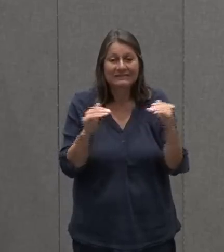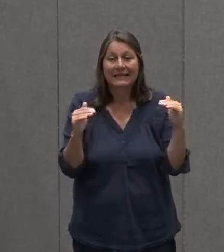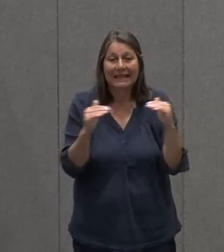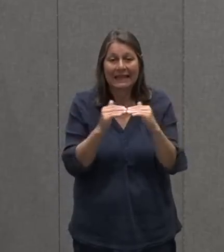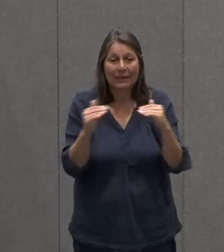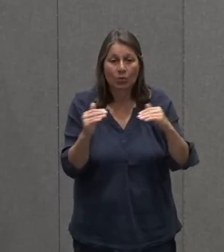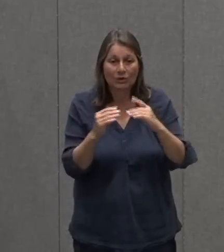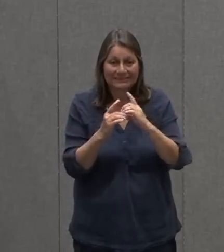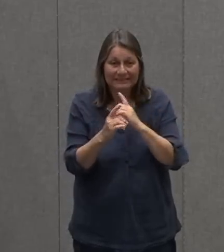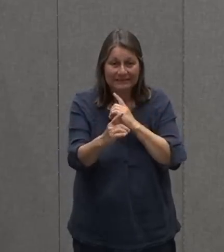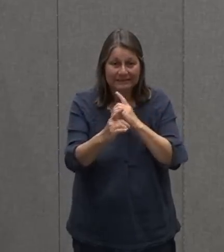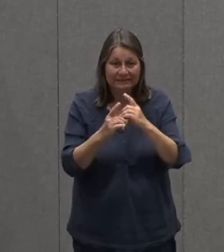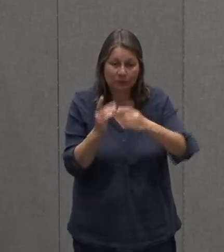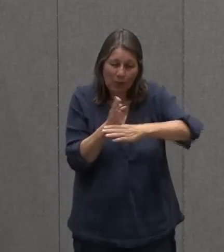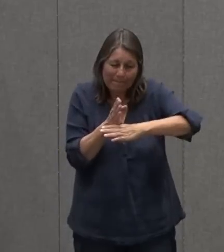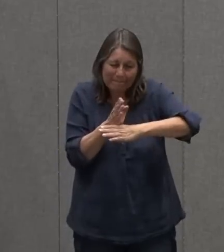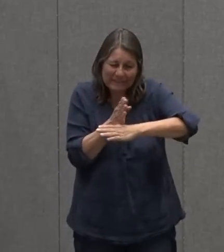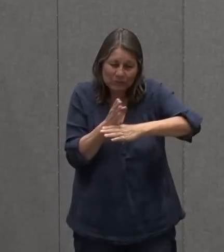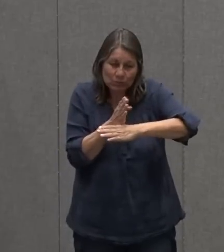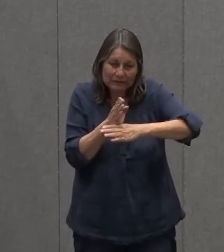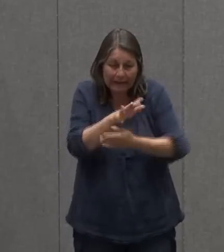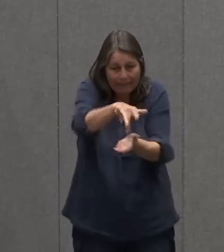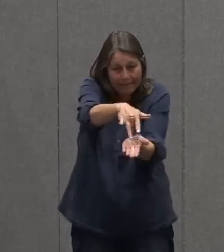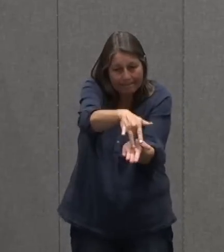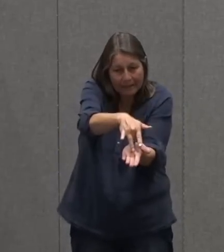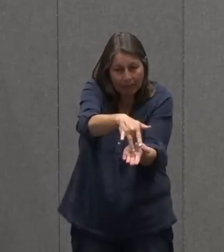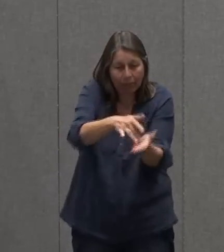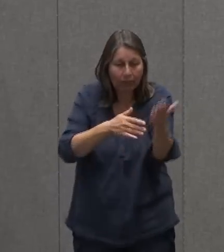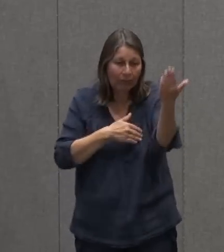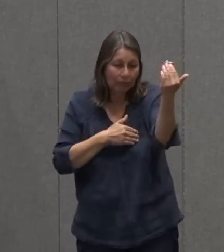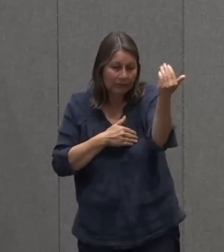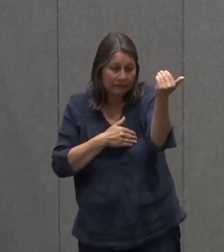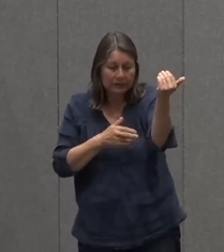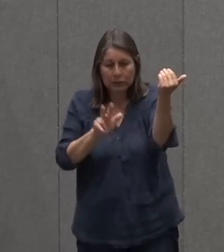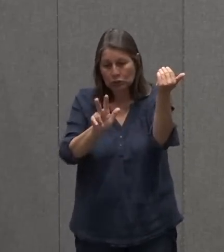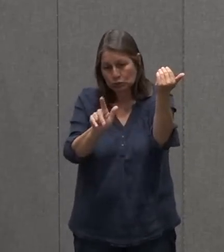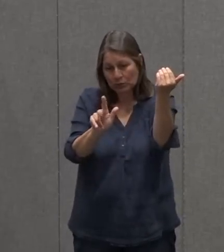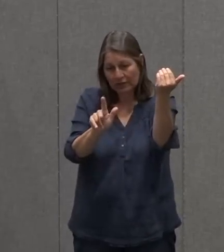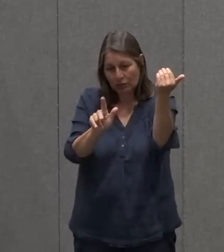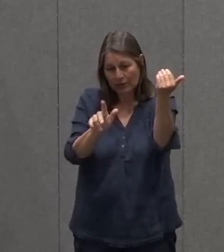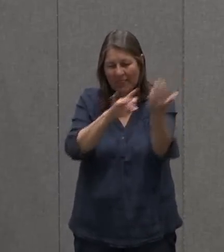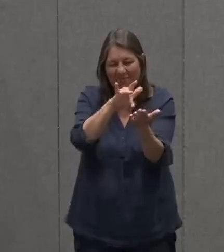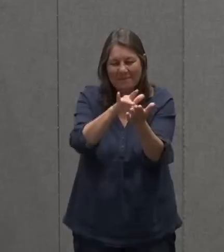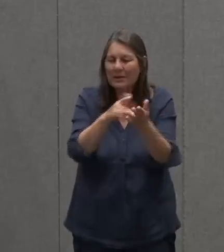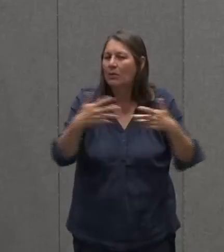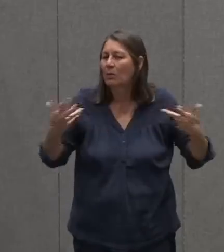between the number 15 and 23? And how could we figure that out?